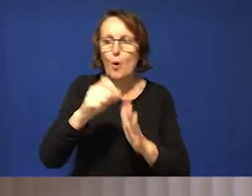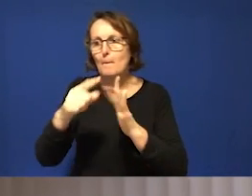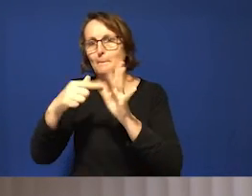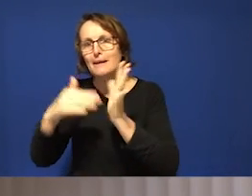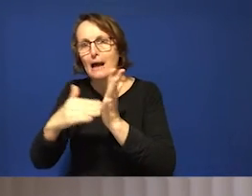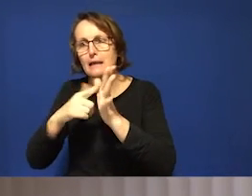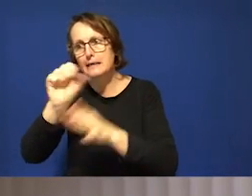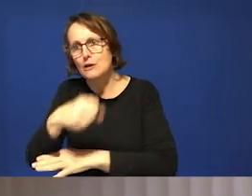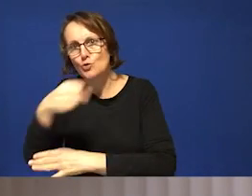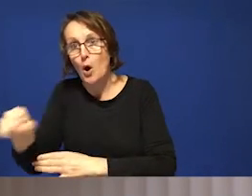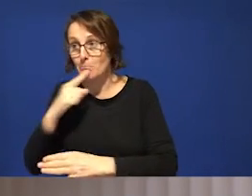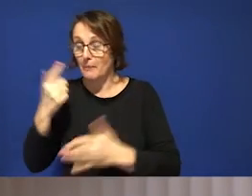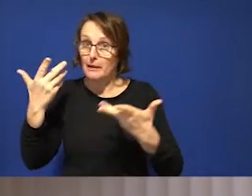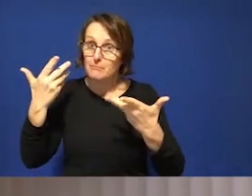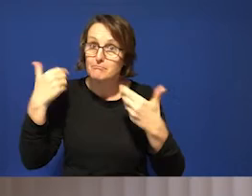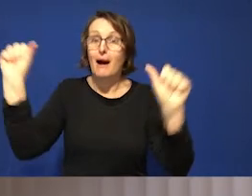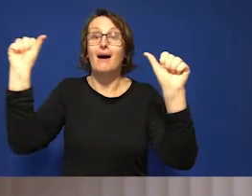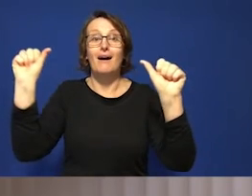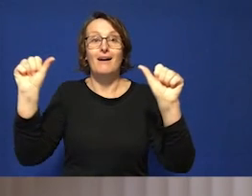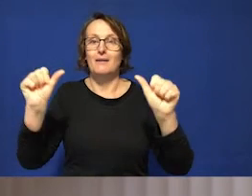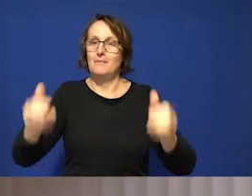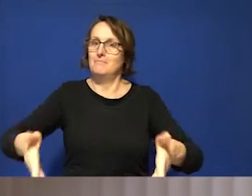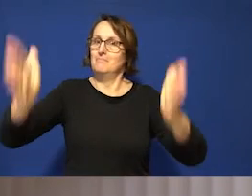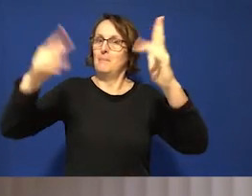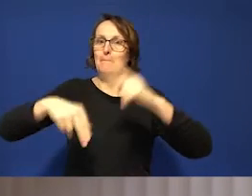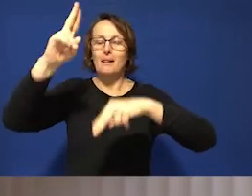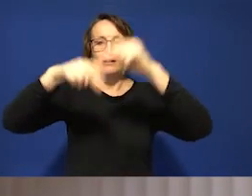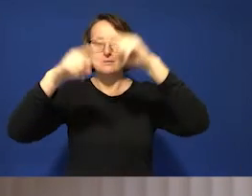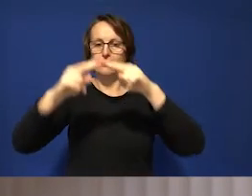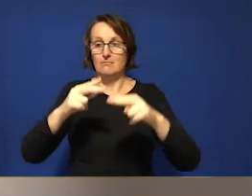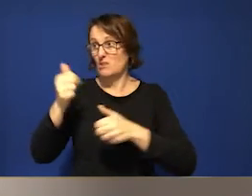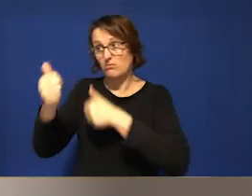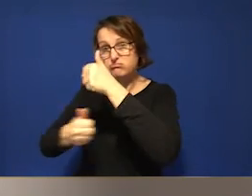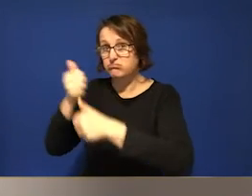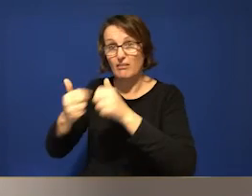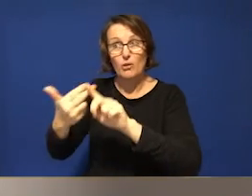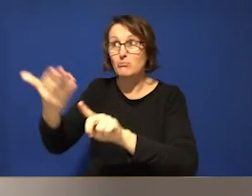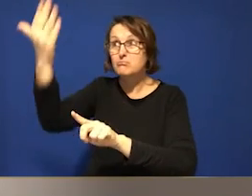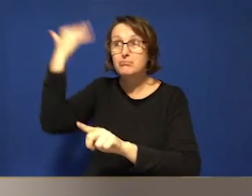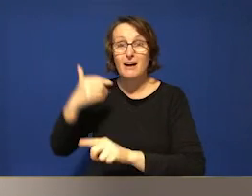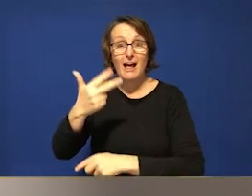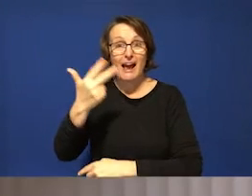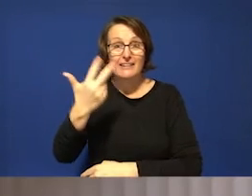the buildings there. It's wonderful. As attributed to everybody there. And standing up on the roof and looking out